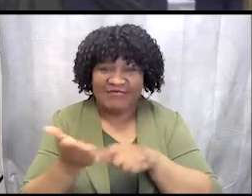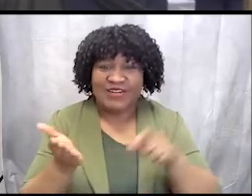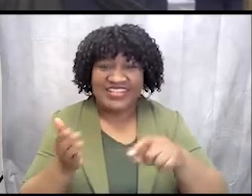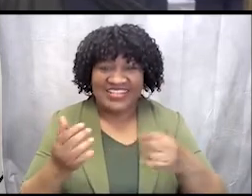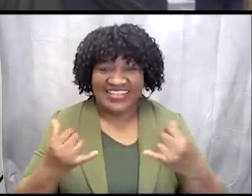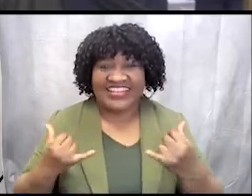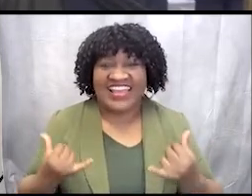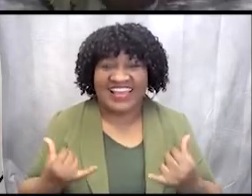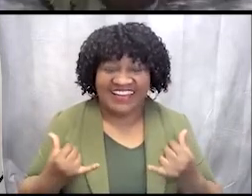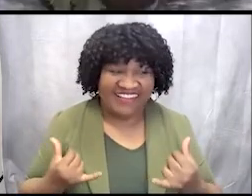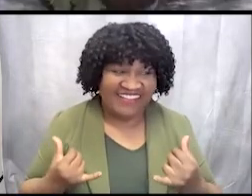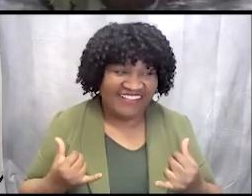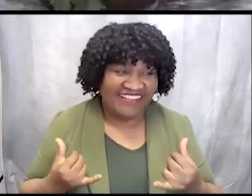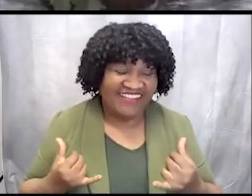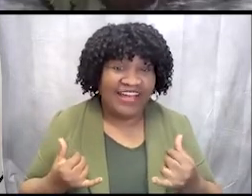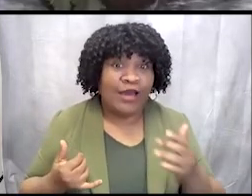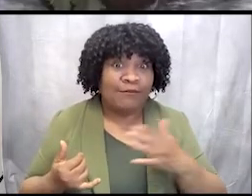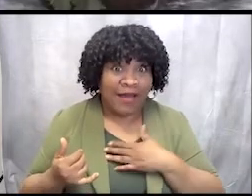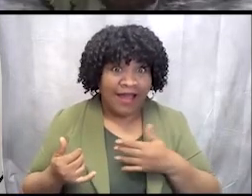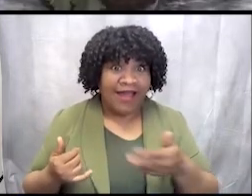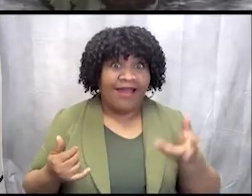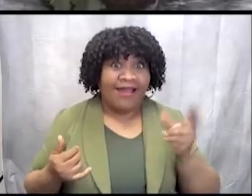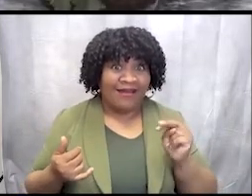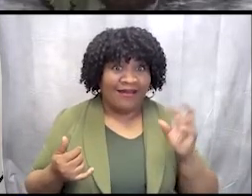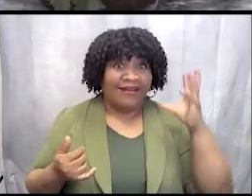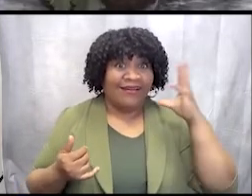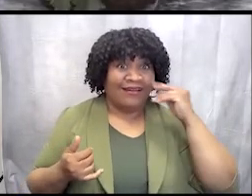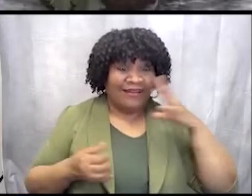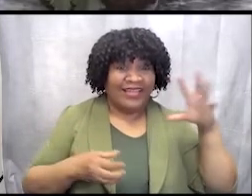So as someone who's been part of the system...